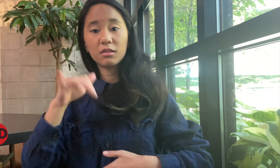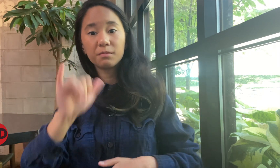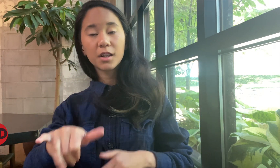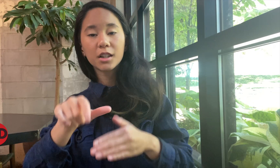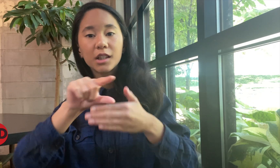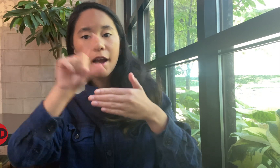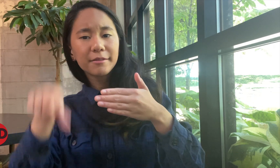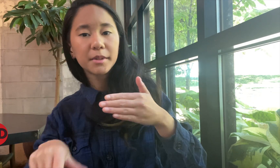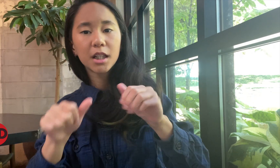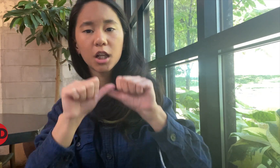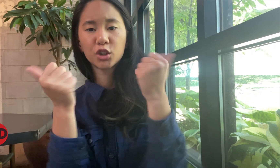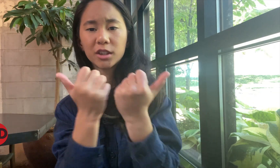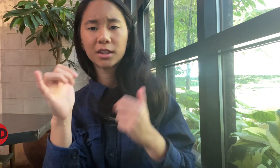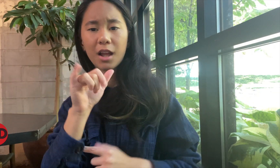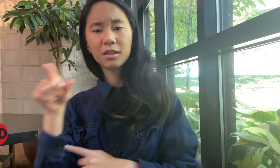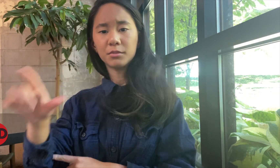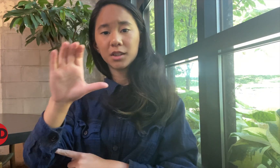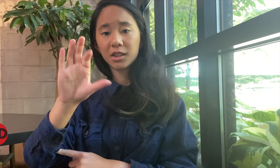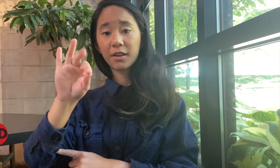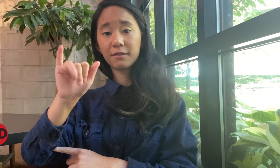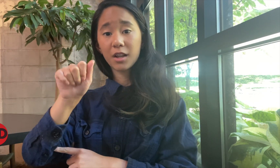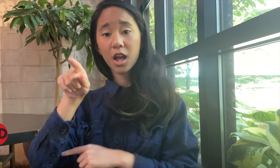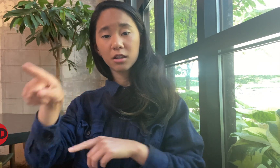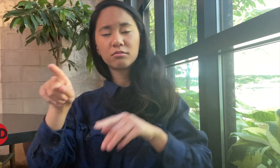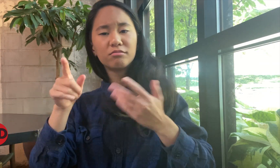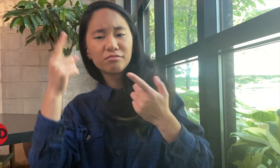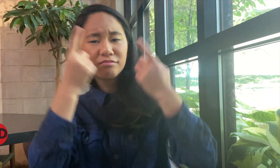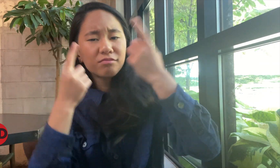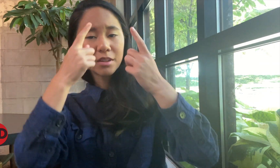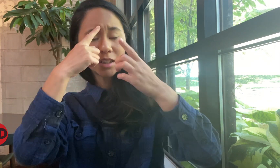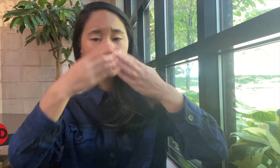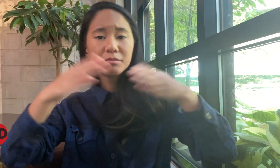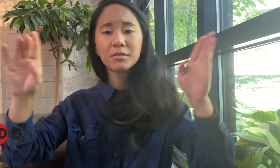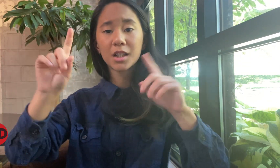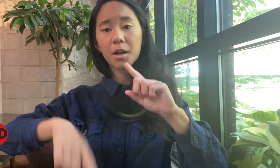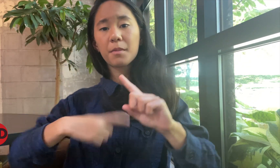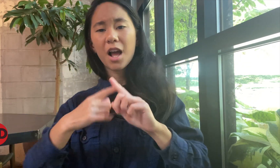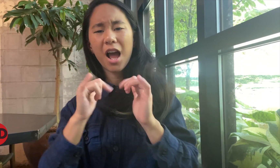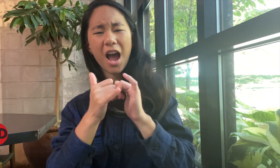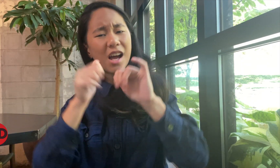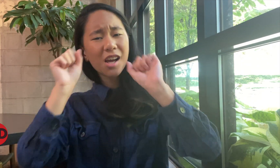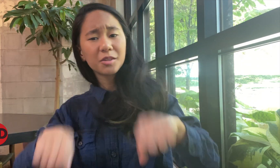about exploring how they can become a Deaf accessible workplace